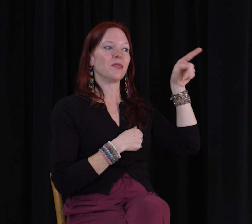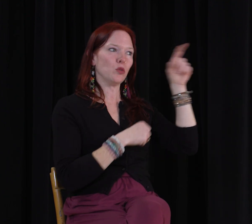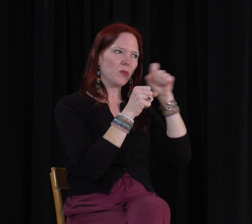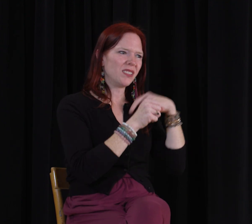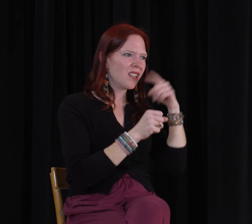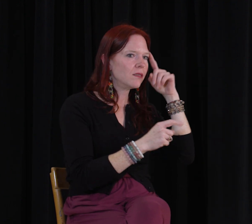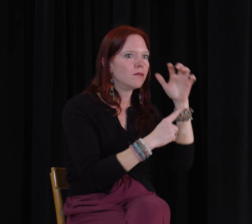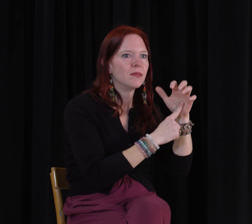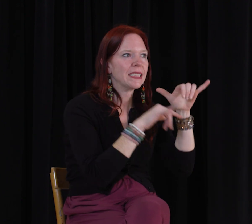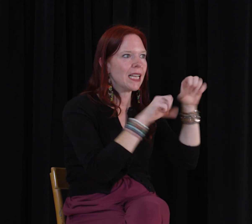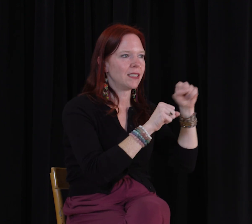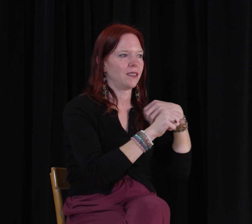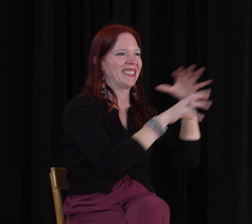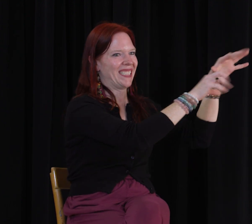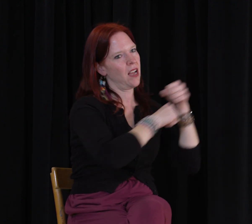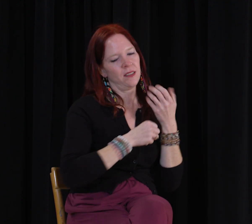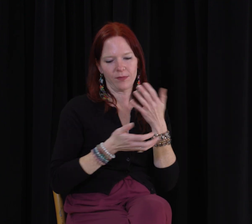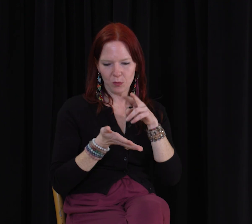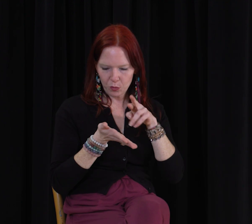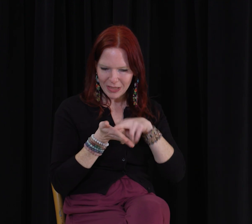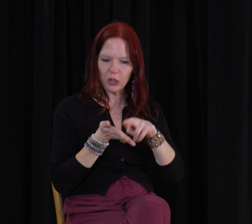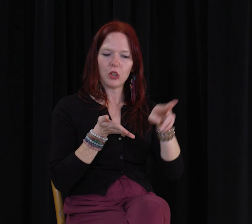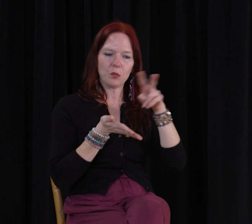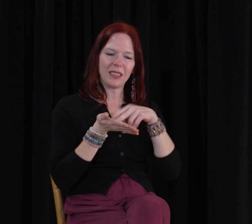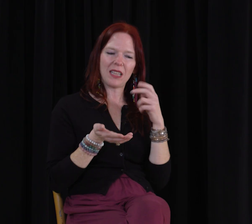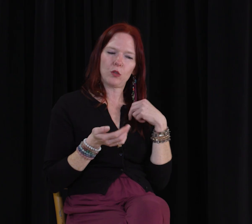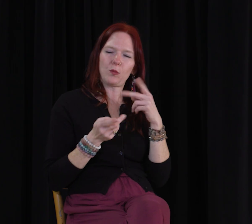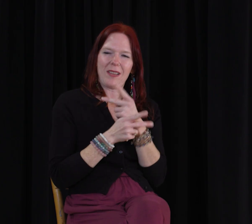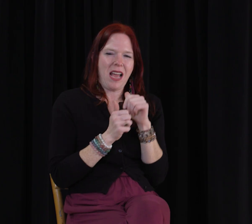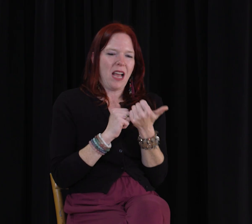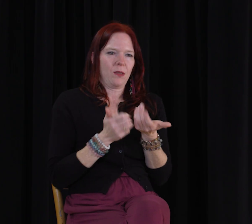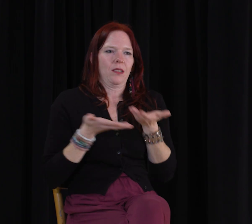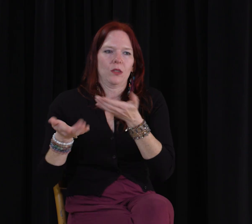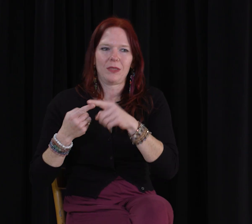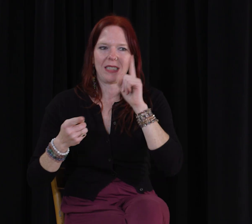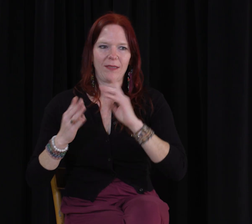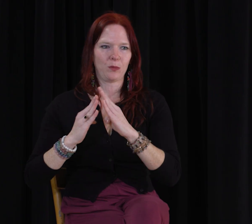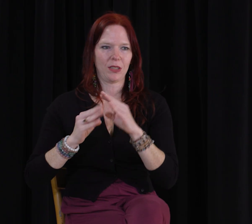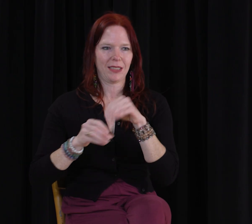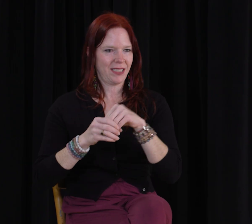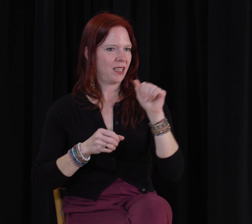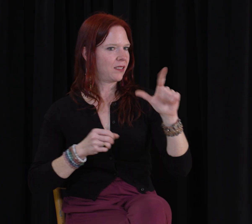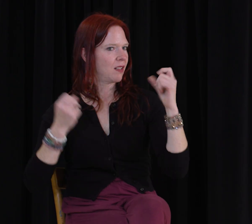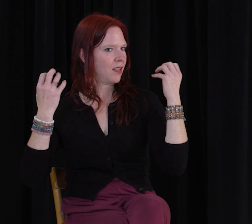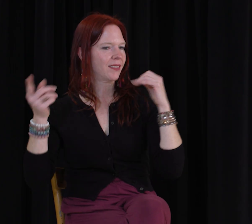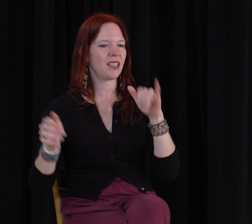When I find strategies that I really like, I research them further, then I try to figure out how I can present them to the Deaf community in ASL.